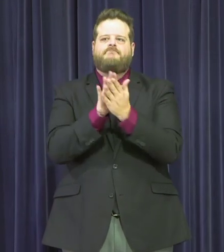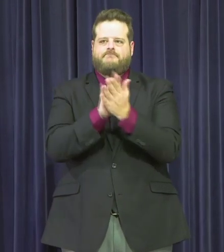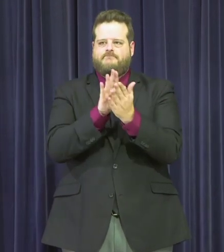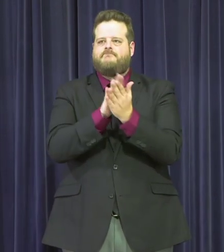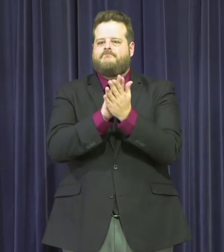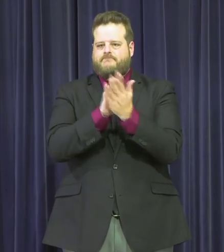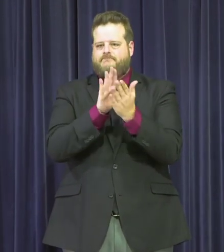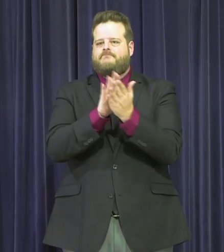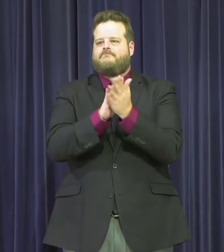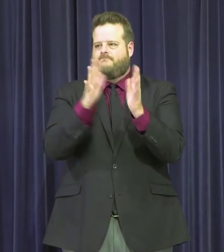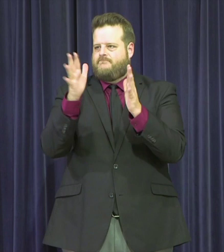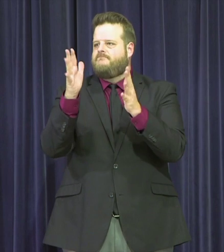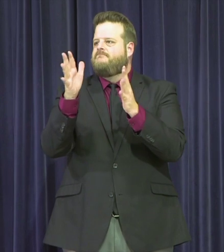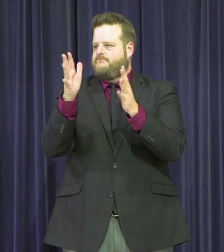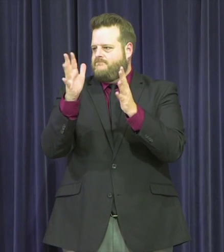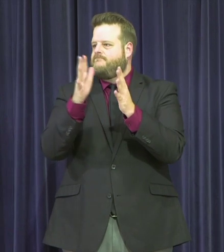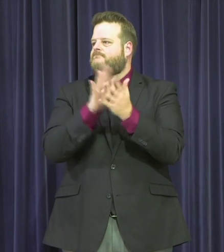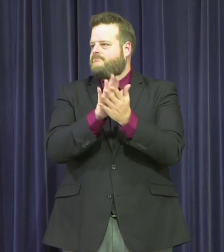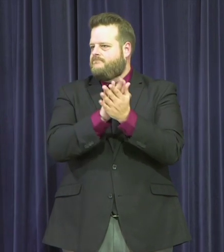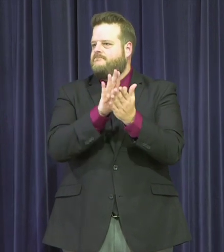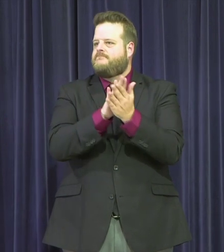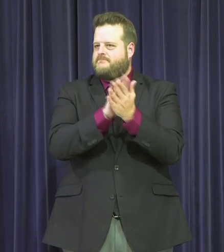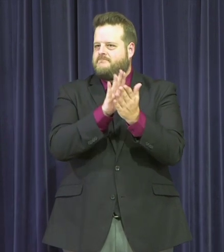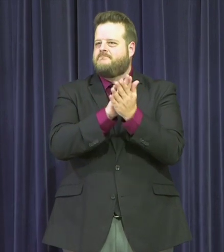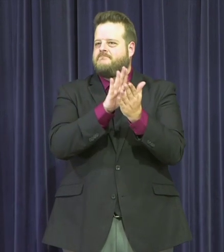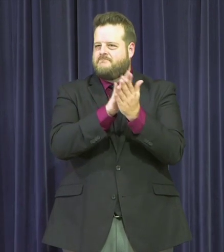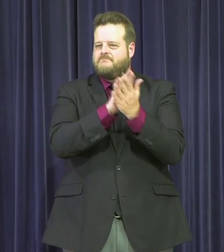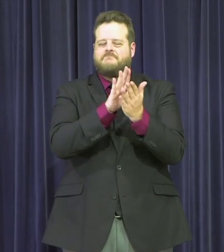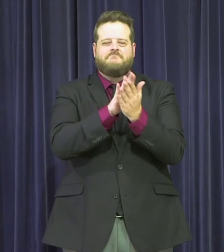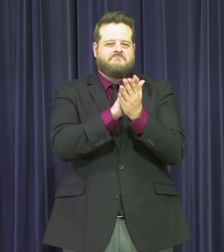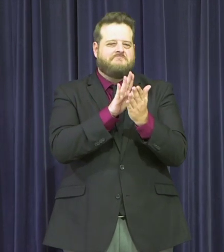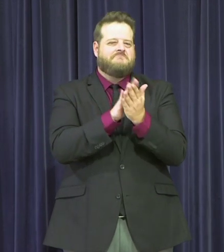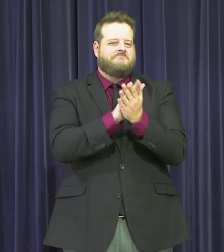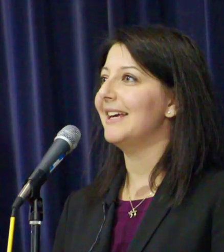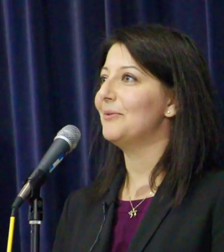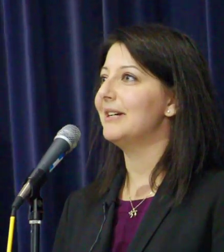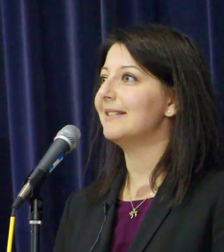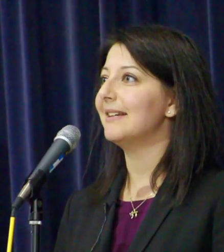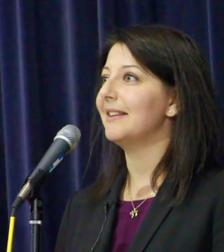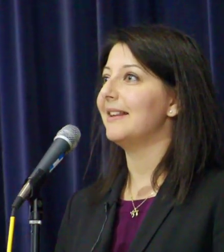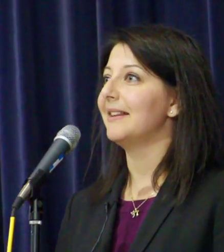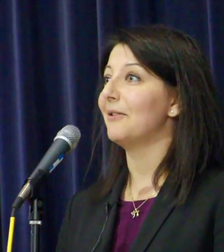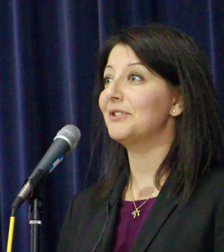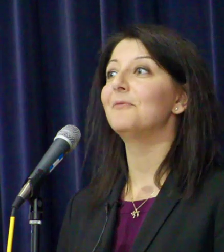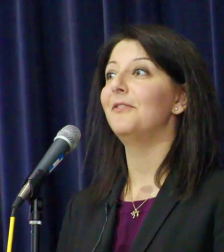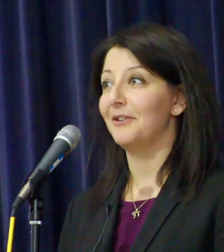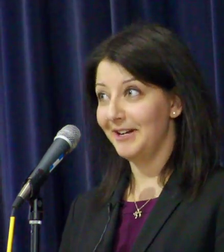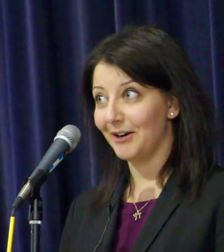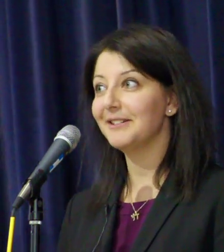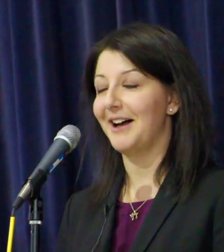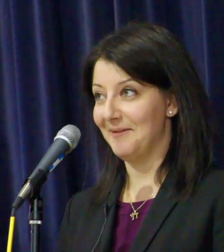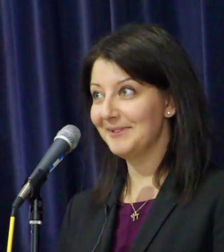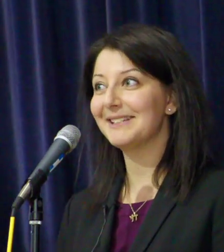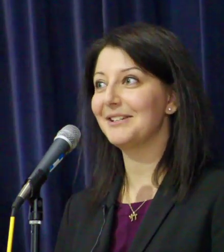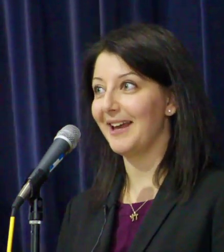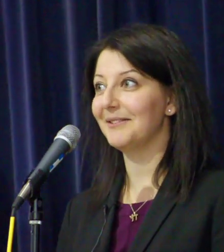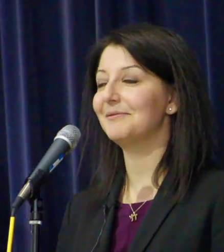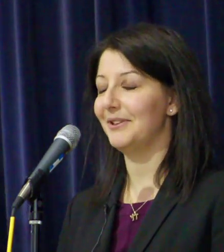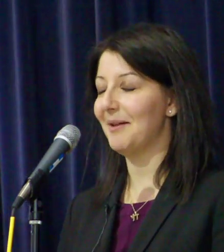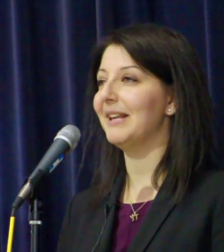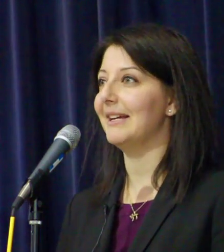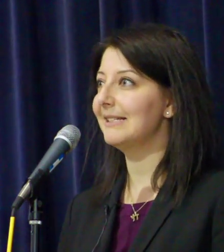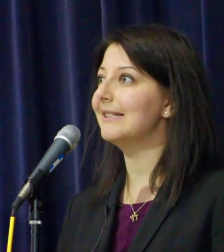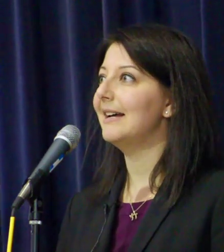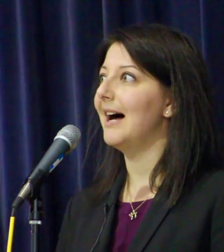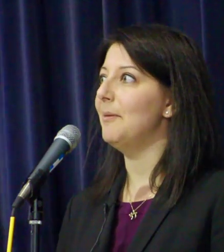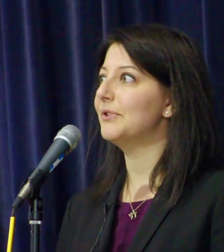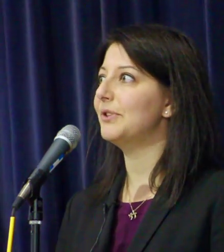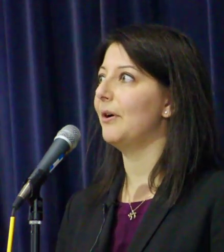It was, there were some very hard times to get to that place.